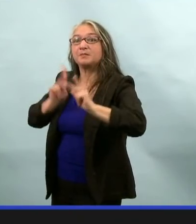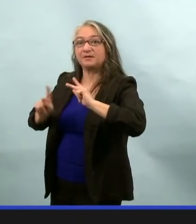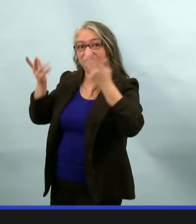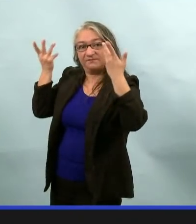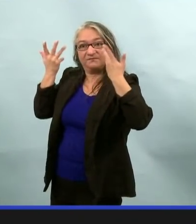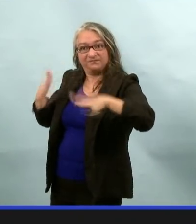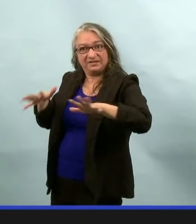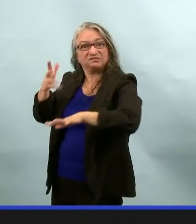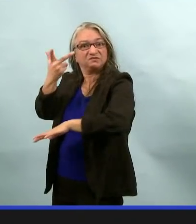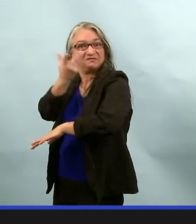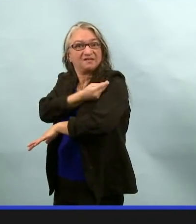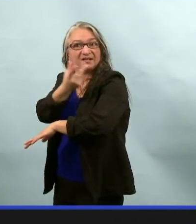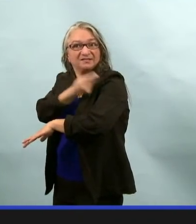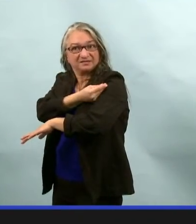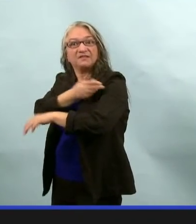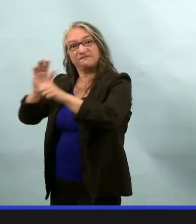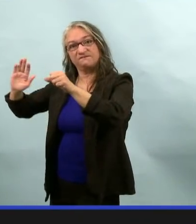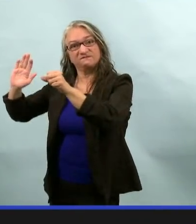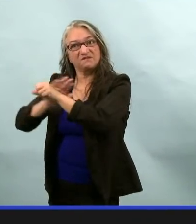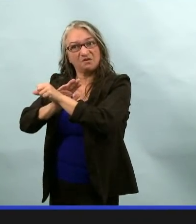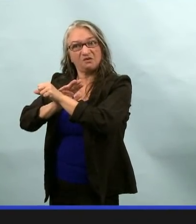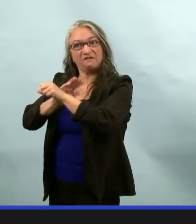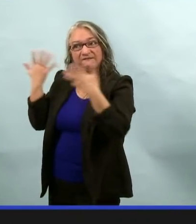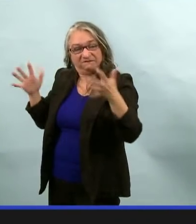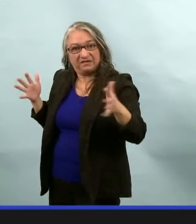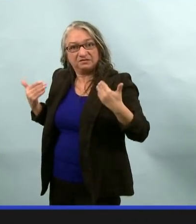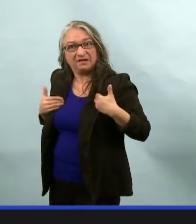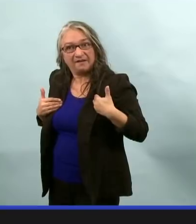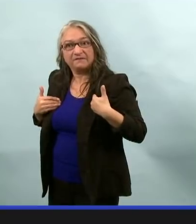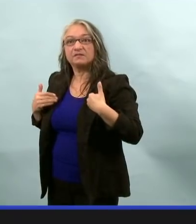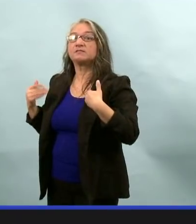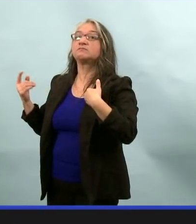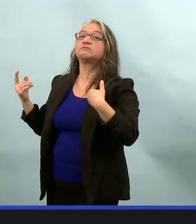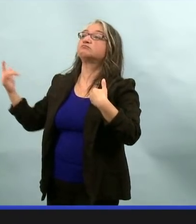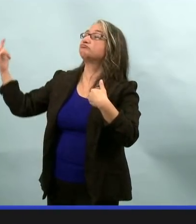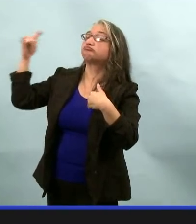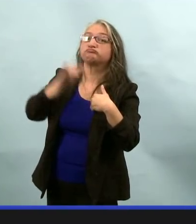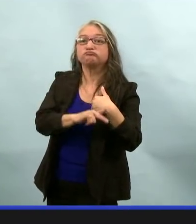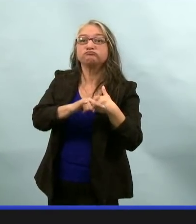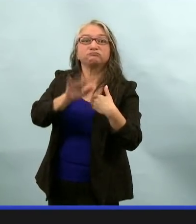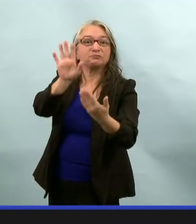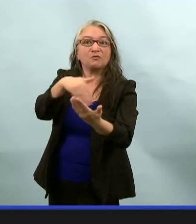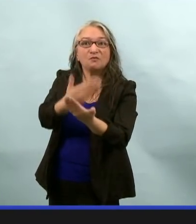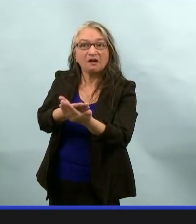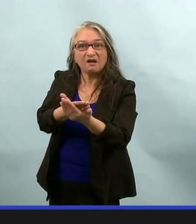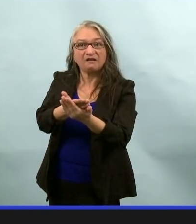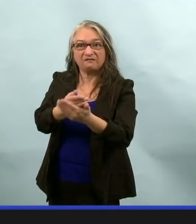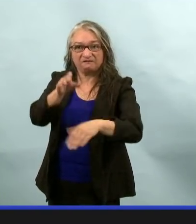it's a federal measure but when you compare that with anecdotal evidence of unvaccinated people